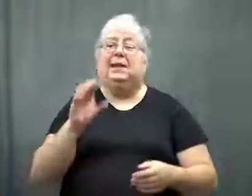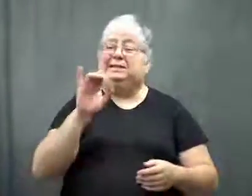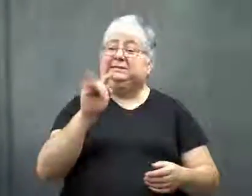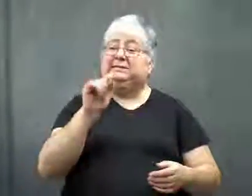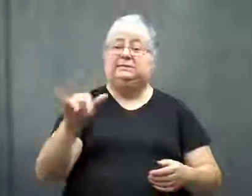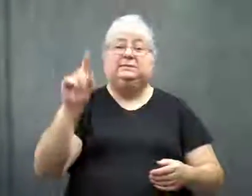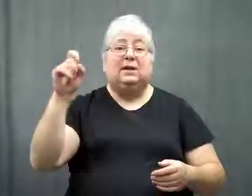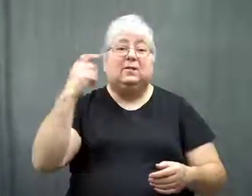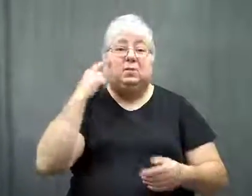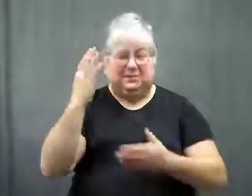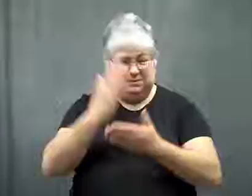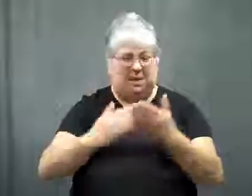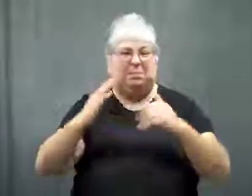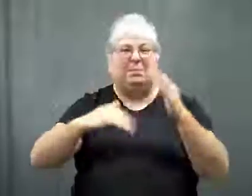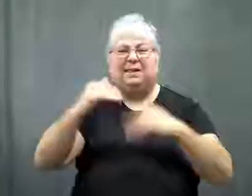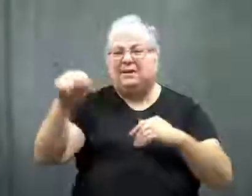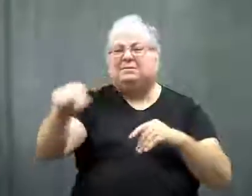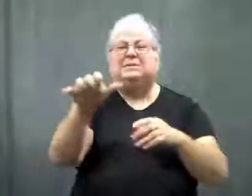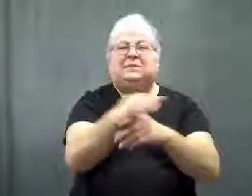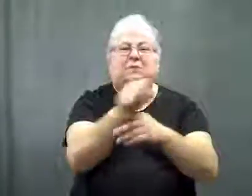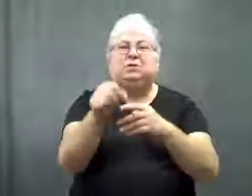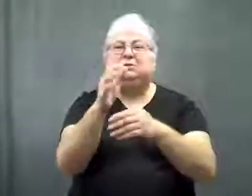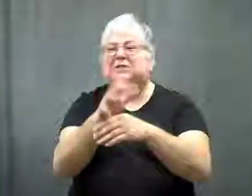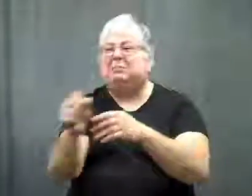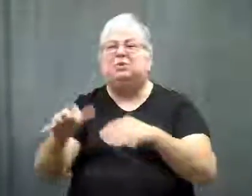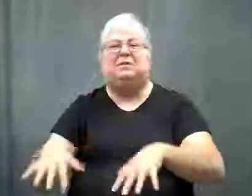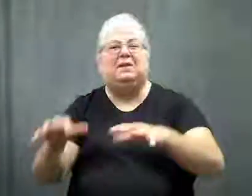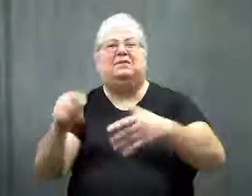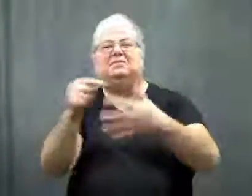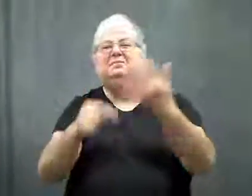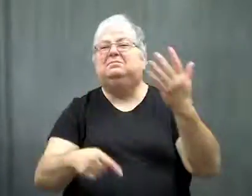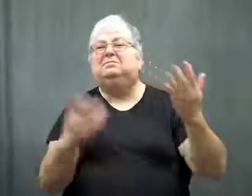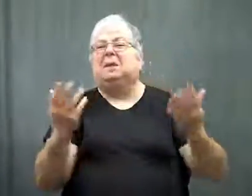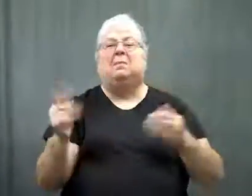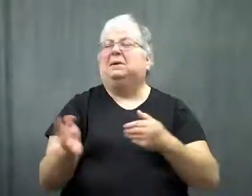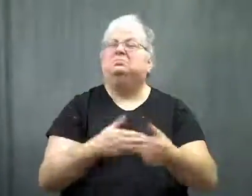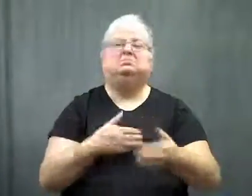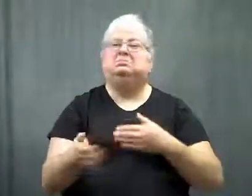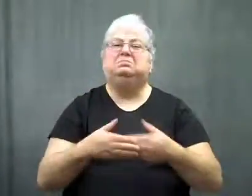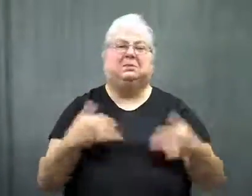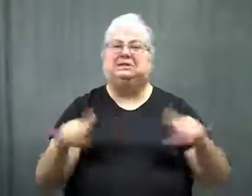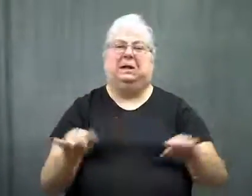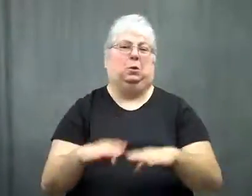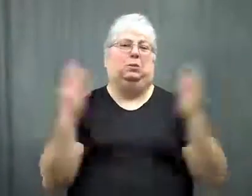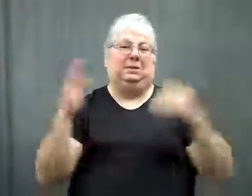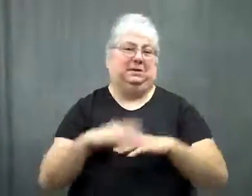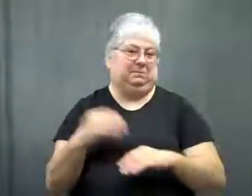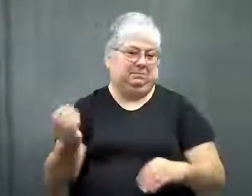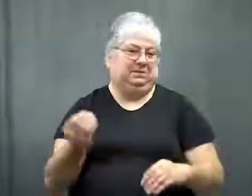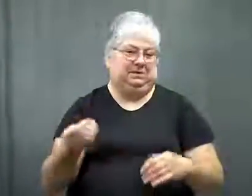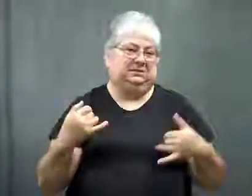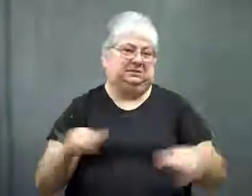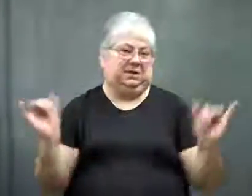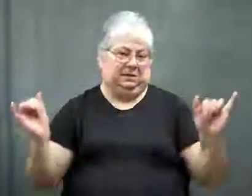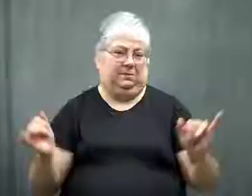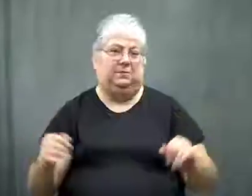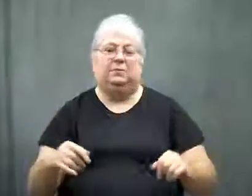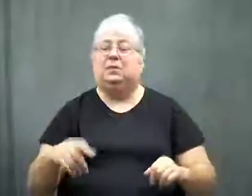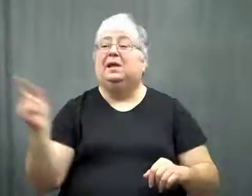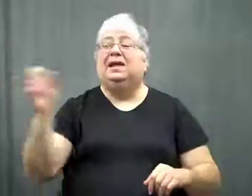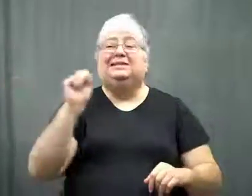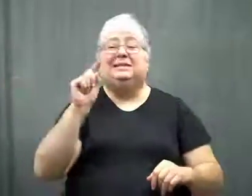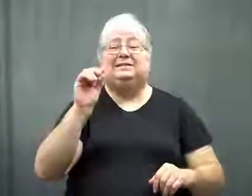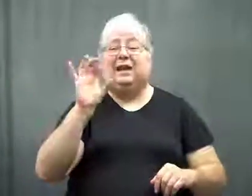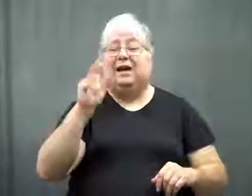Some city buildings were damaged, but the city government would be open Monday morning.